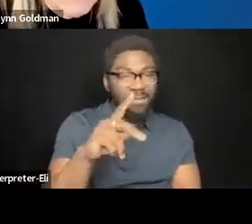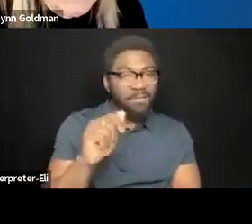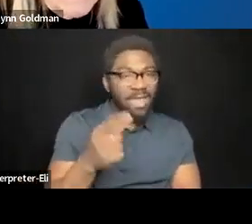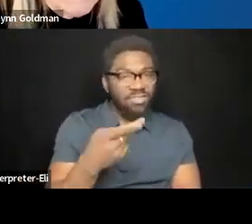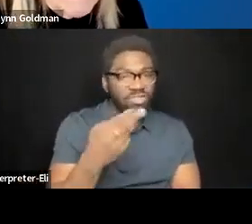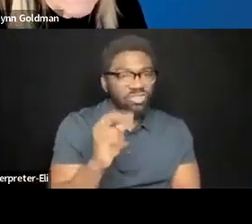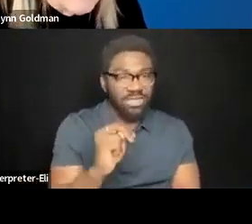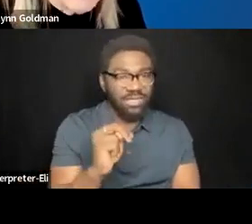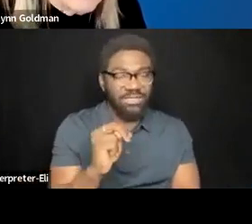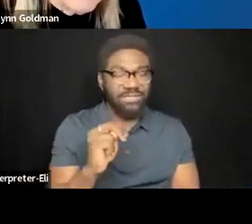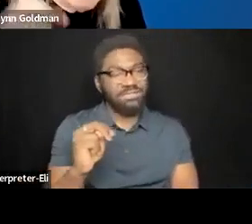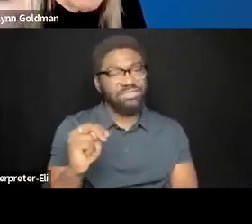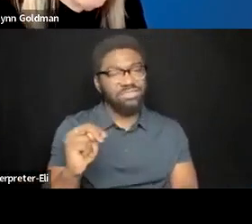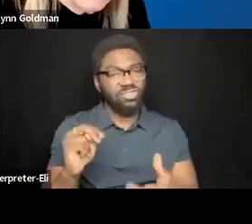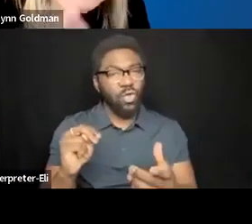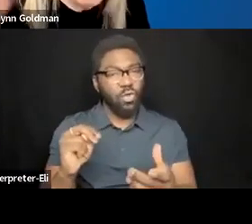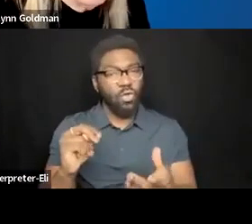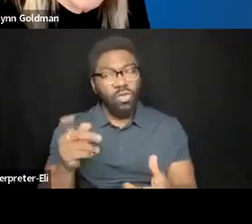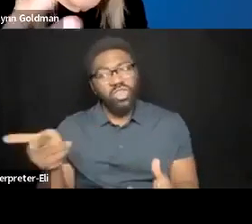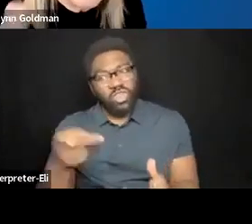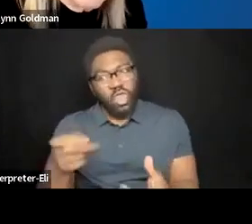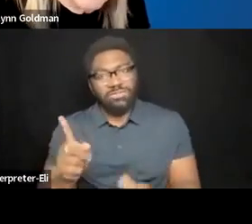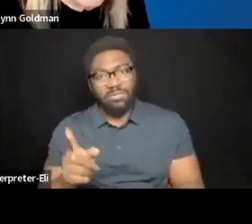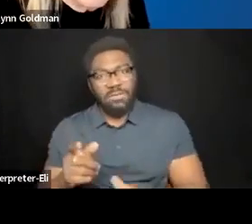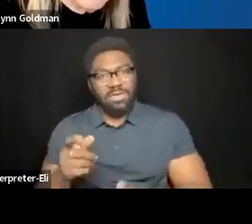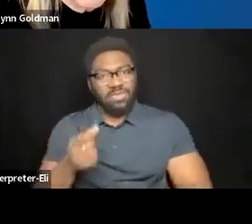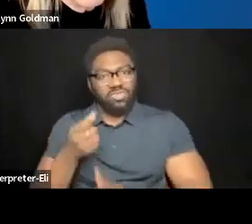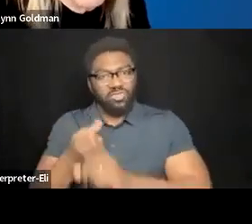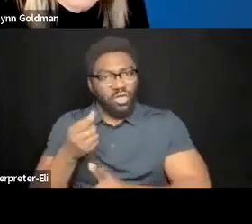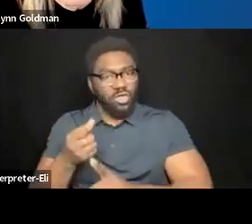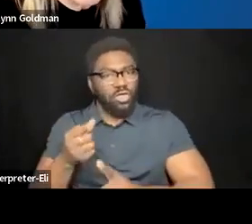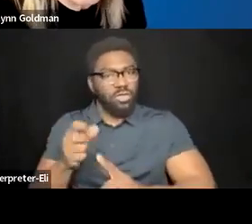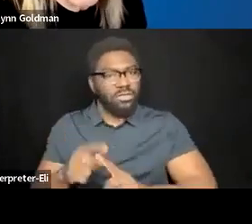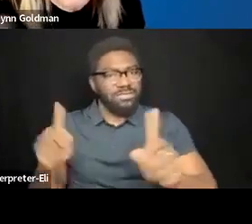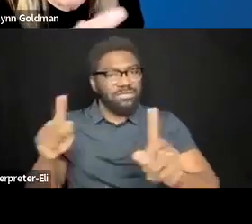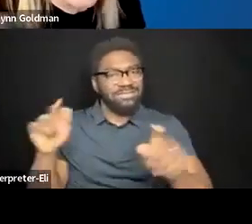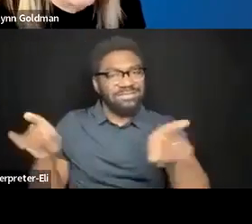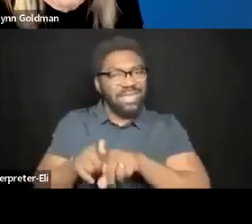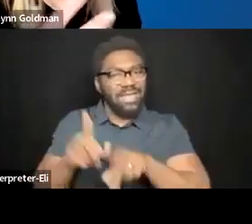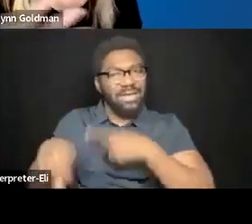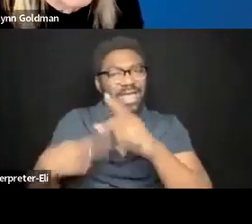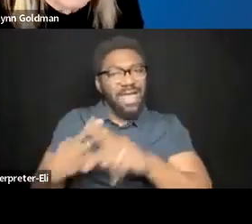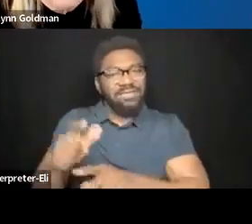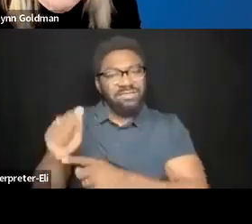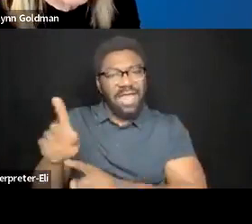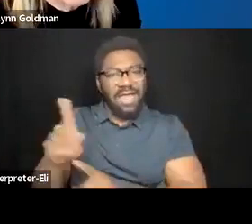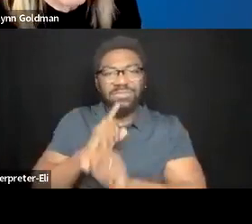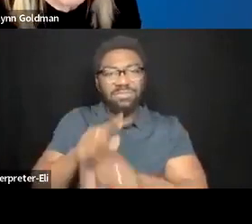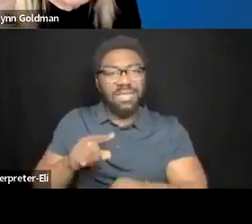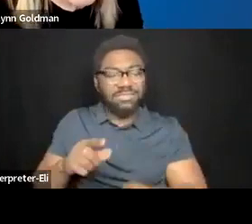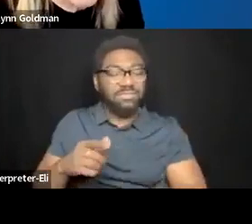And I take what you say about, you know, it would be good to have all the labs in one place and fluidity,